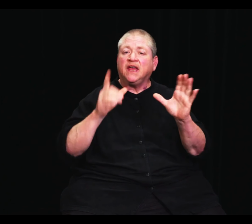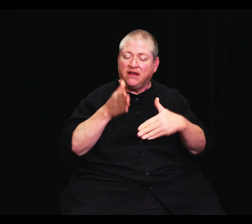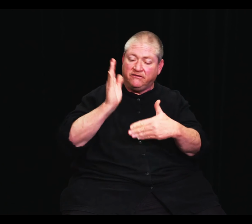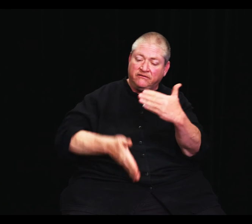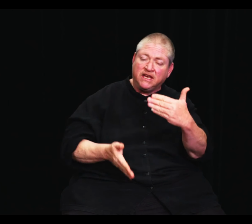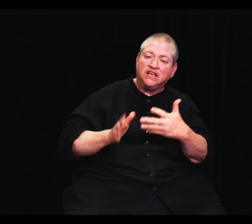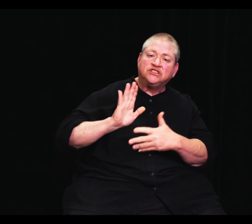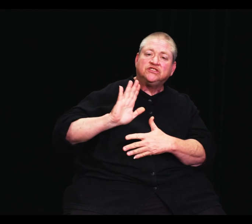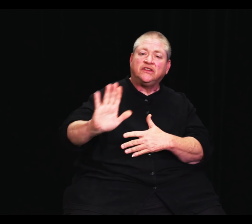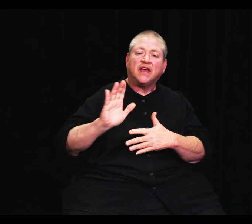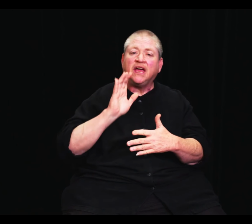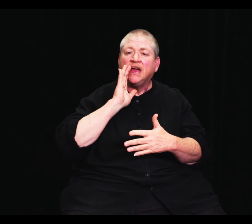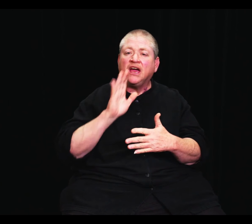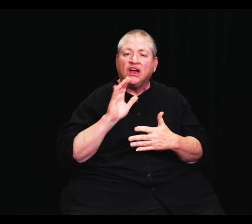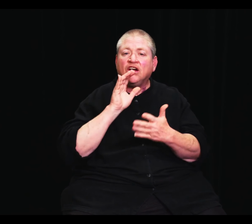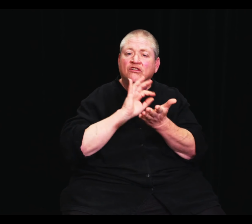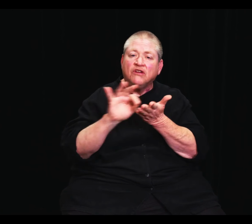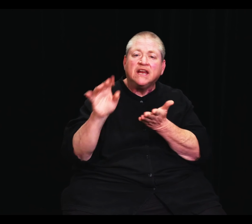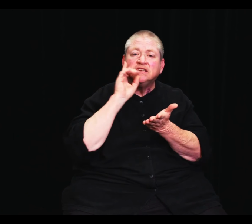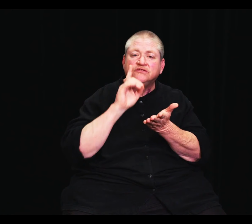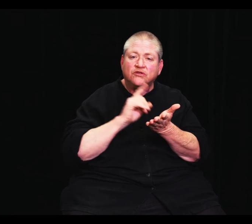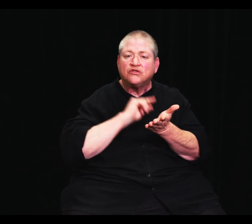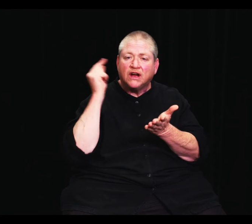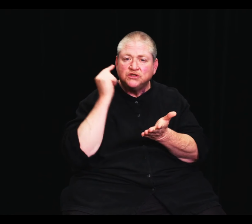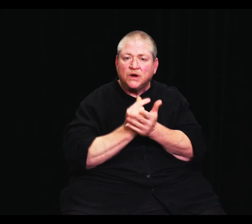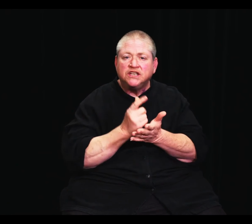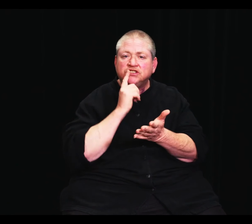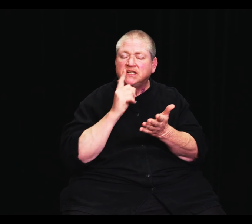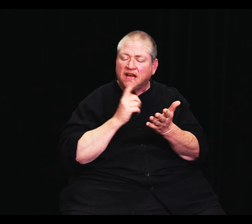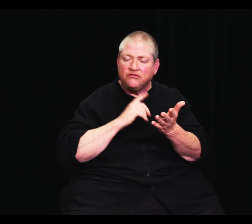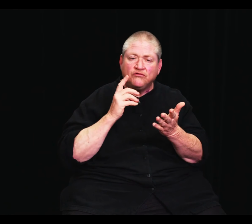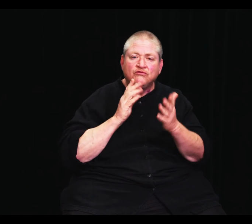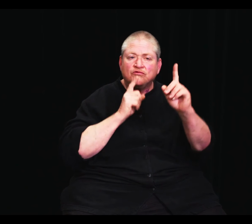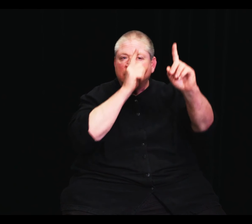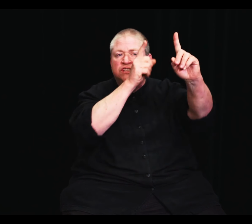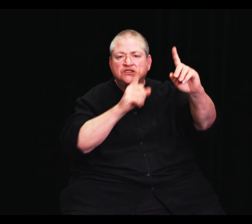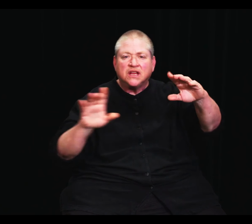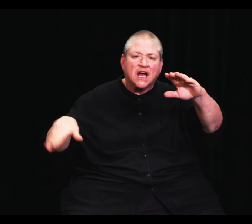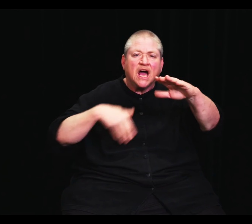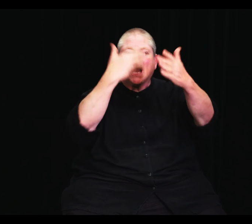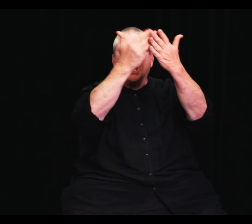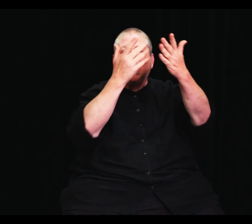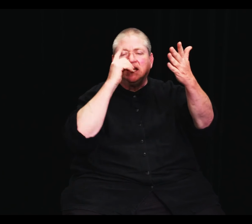and on behalf of our faculty, I certify that they have satisfactorily completed the course requirements for the master's degree,